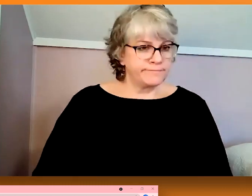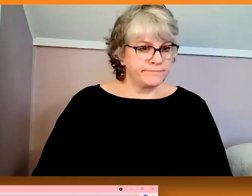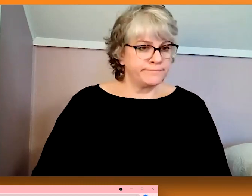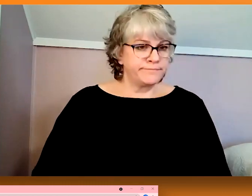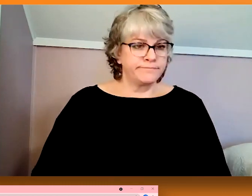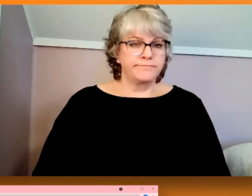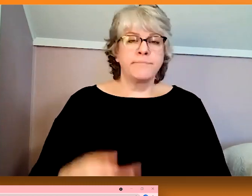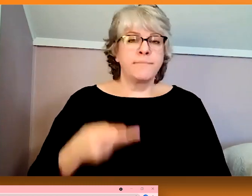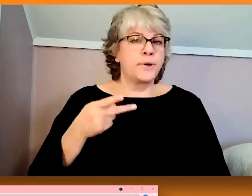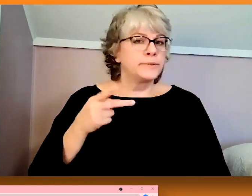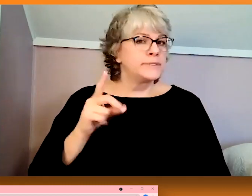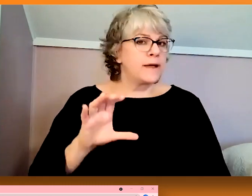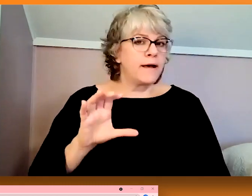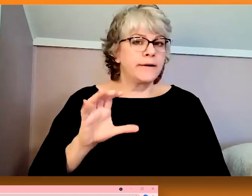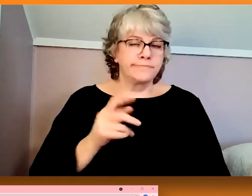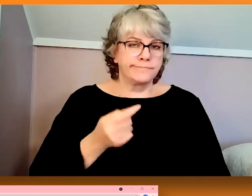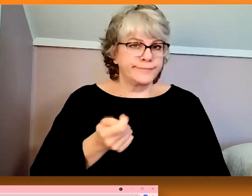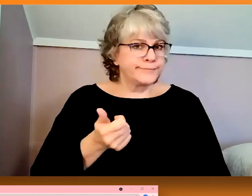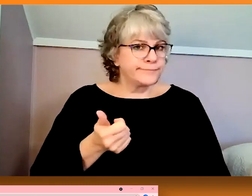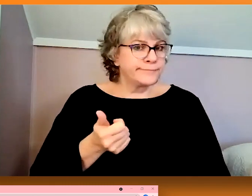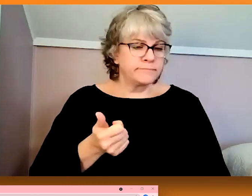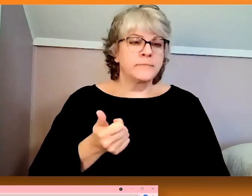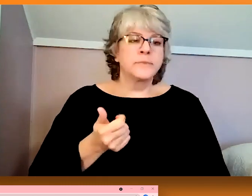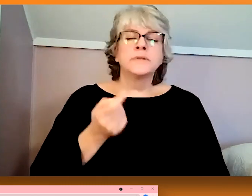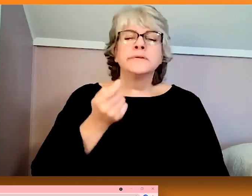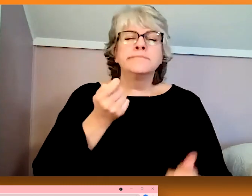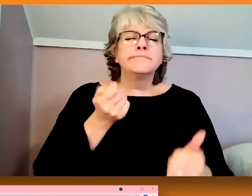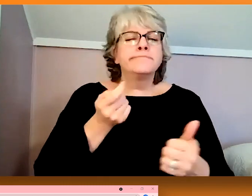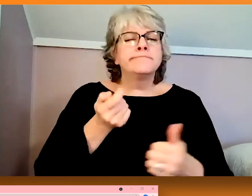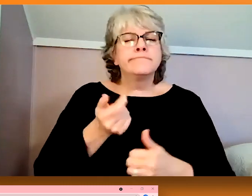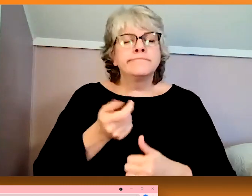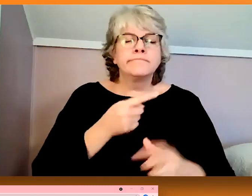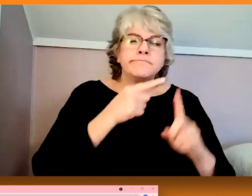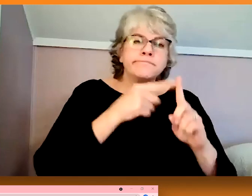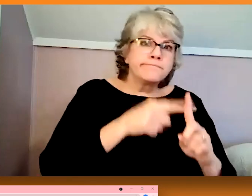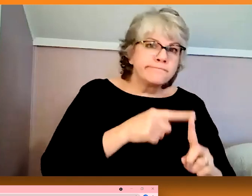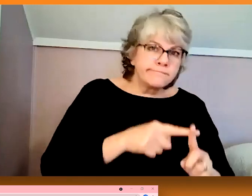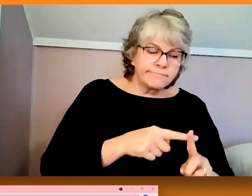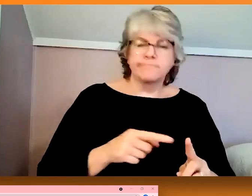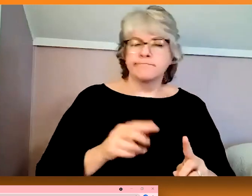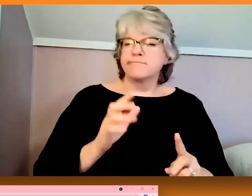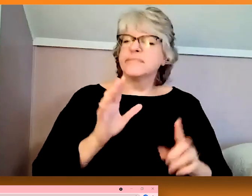If you're not a postdoc, so there's a lot of different filters that you can add,